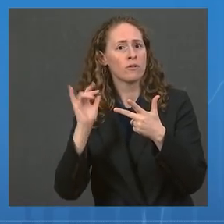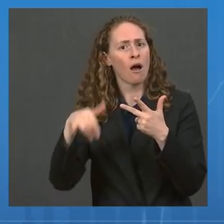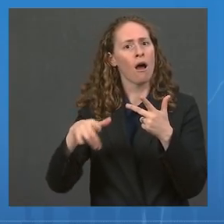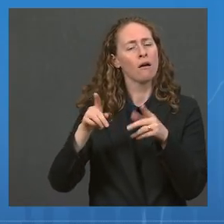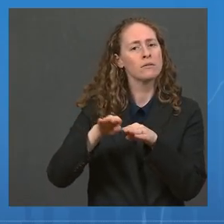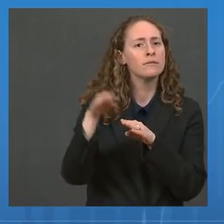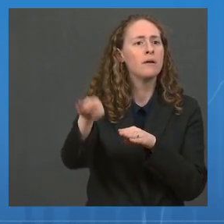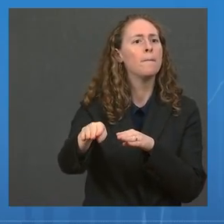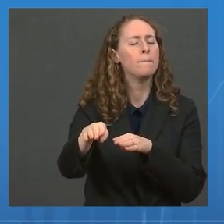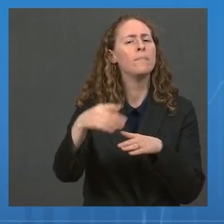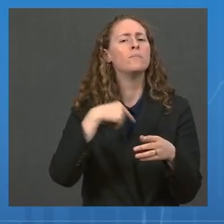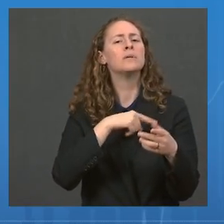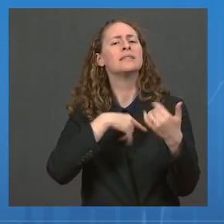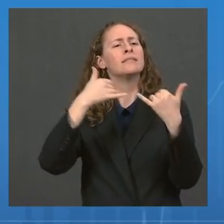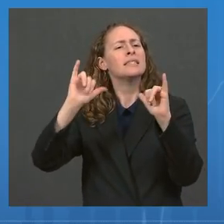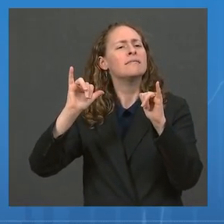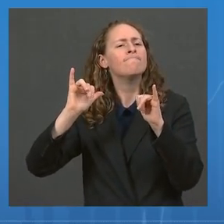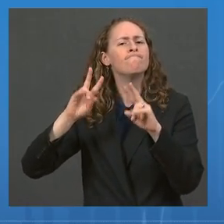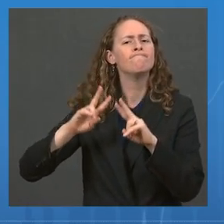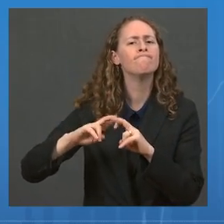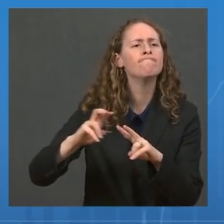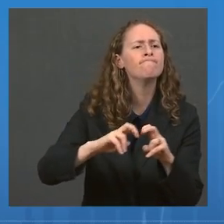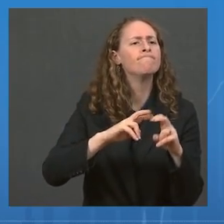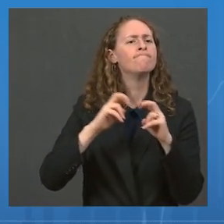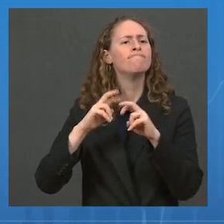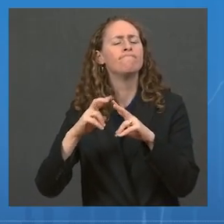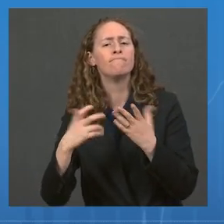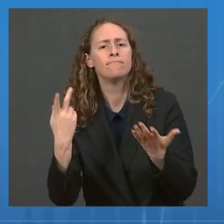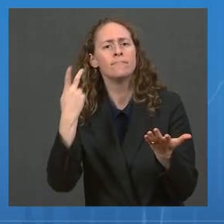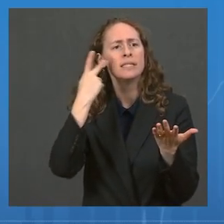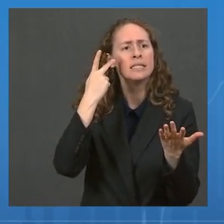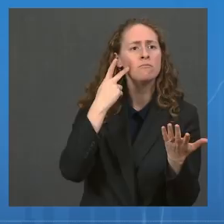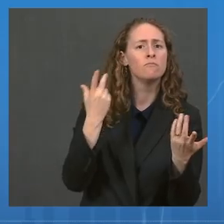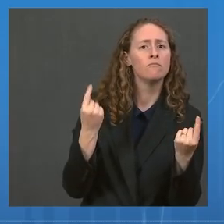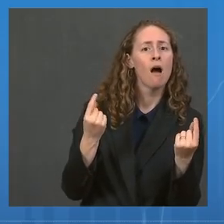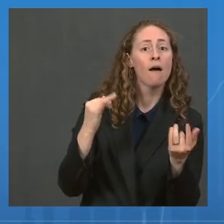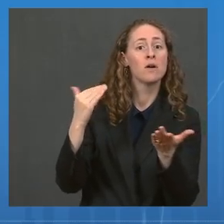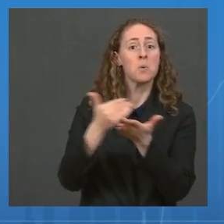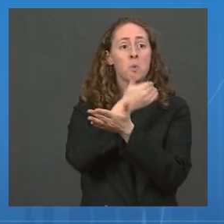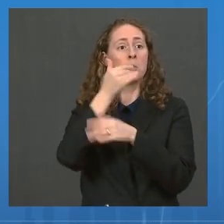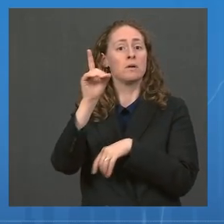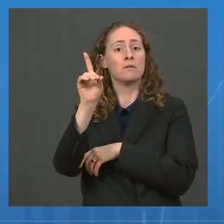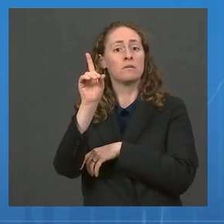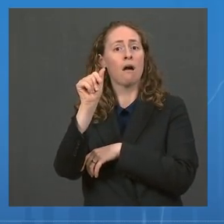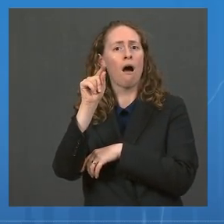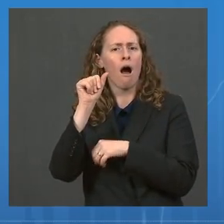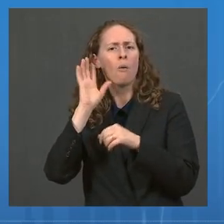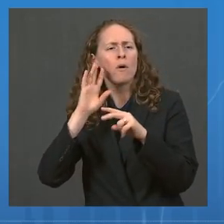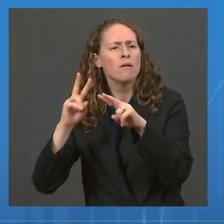with the third shot as it becomes available. We suspect what we are seeing with existing data for older people